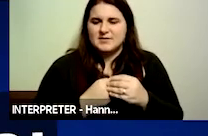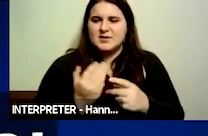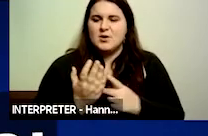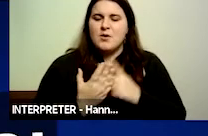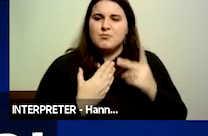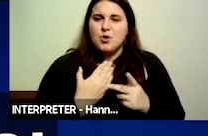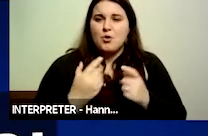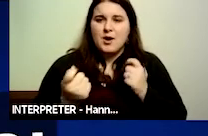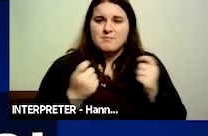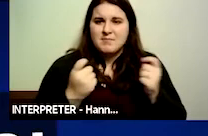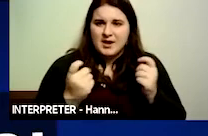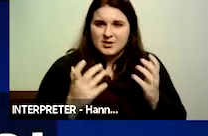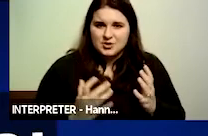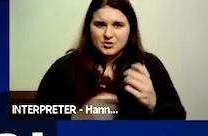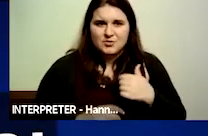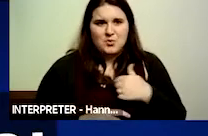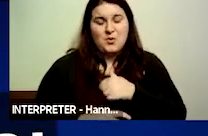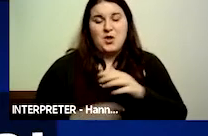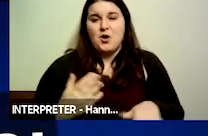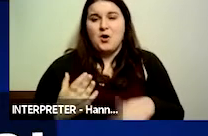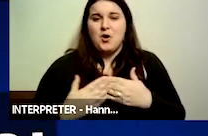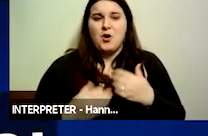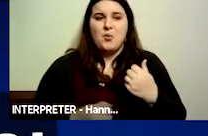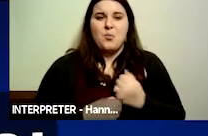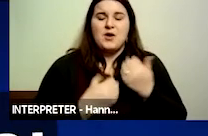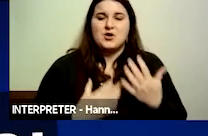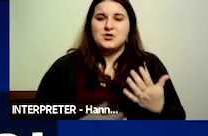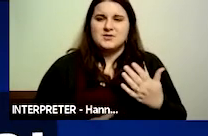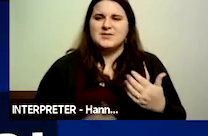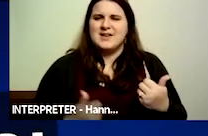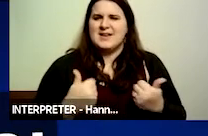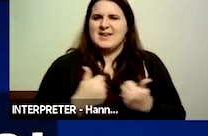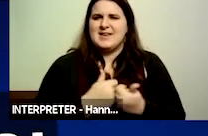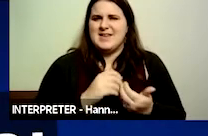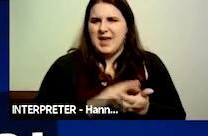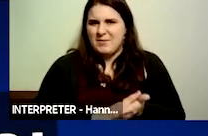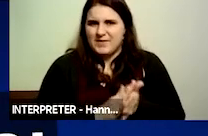Rick Mislan: We're all winners gamification security awareness. So there we are. And I'm going